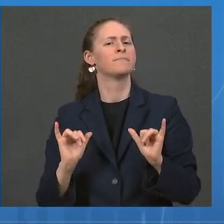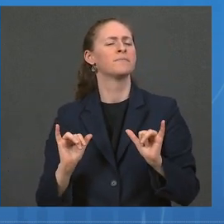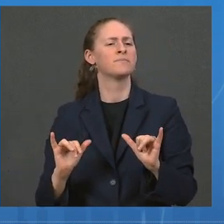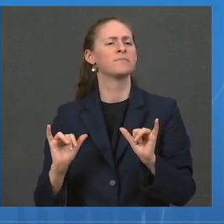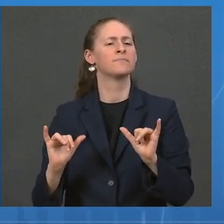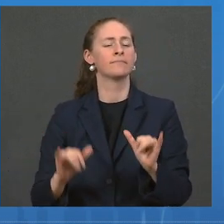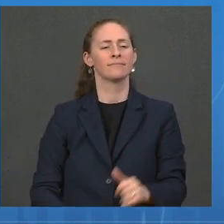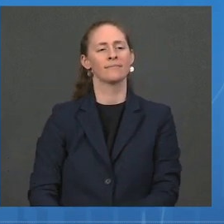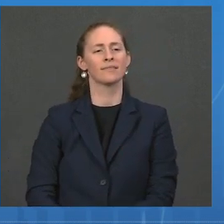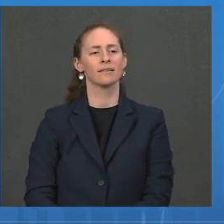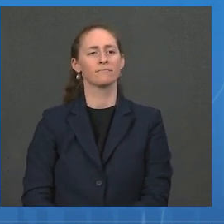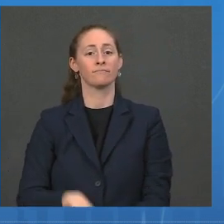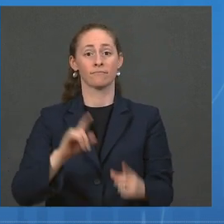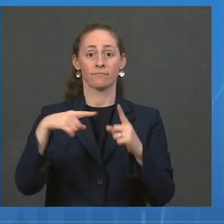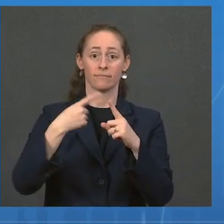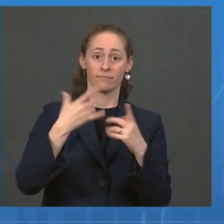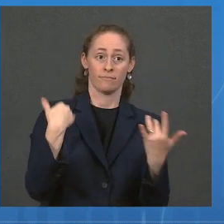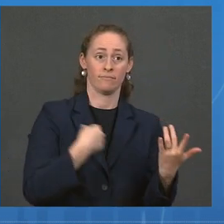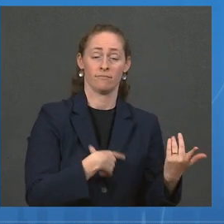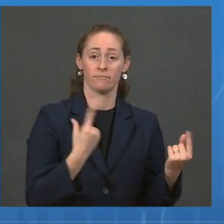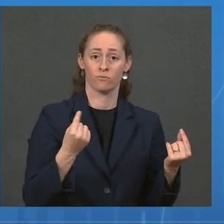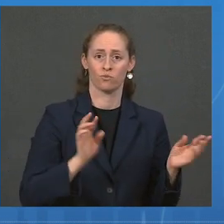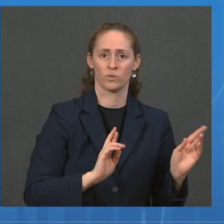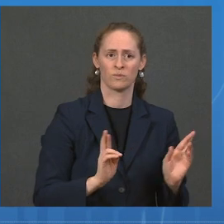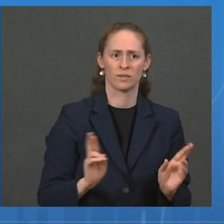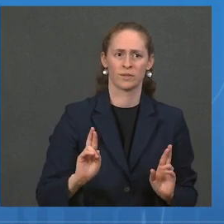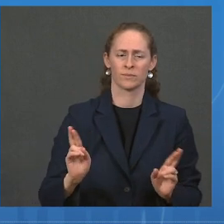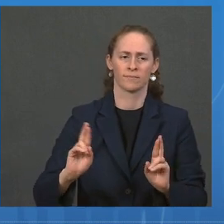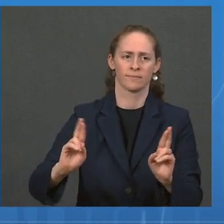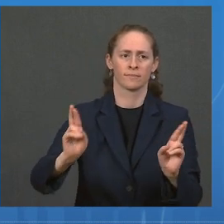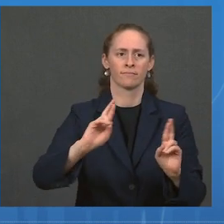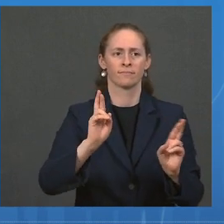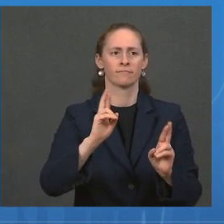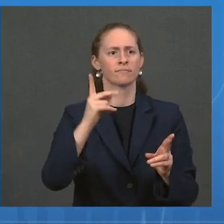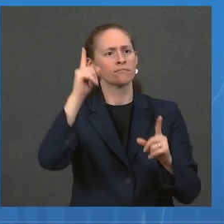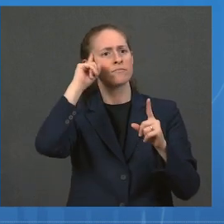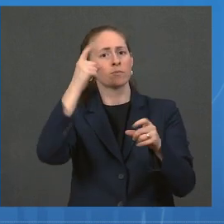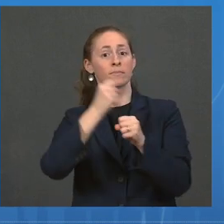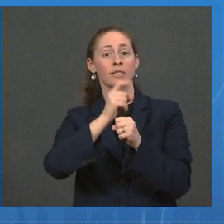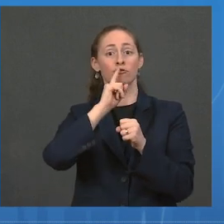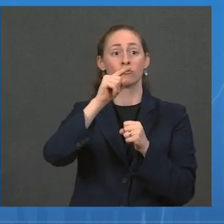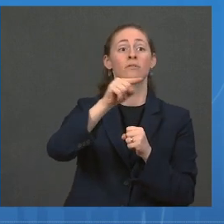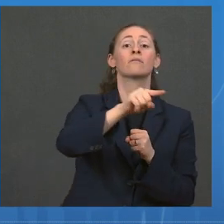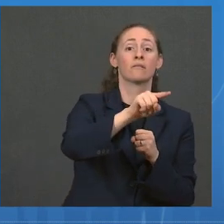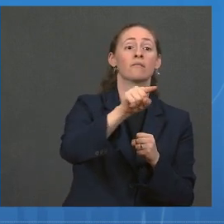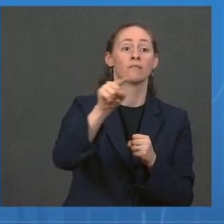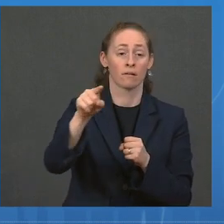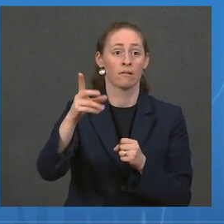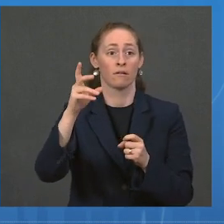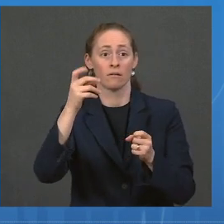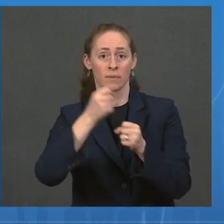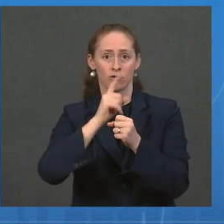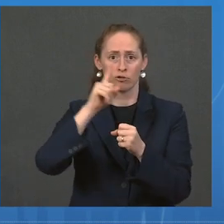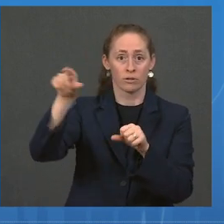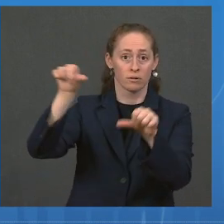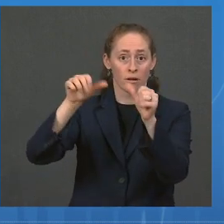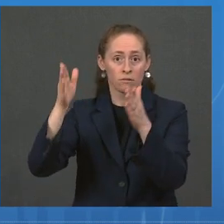the plans for here are to make sure that the people who are carrying this message are, in fact, scientists and doctors and public health experts.